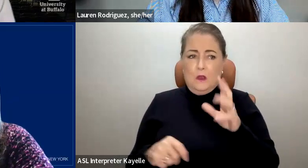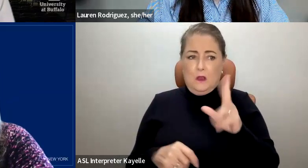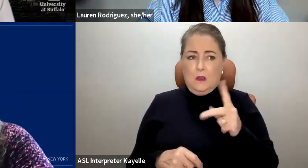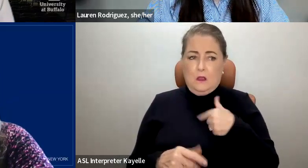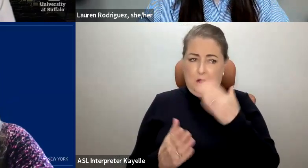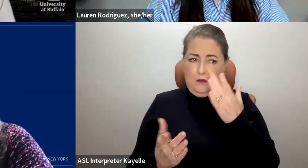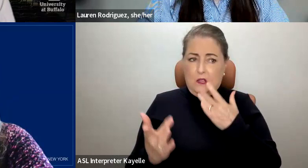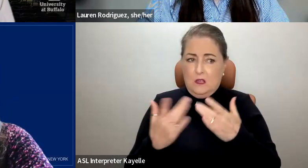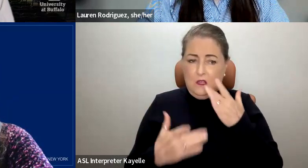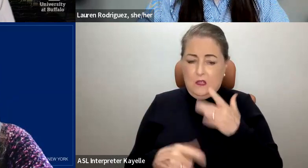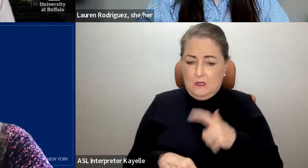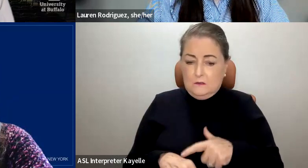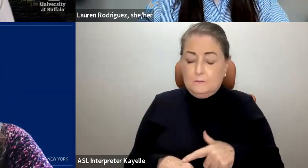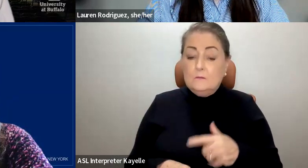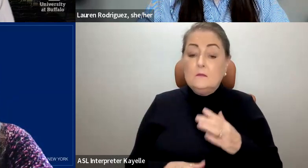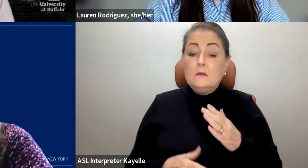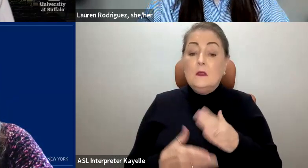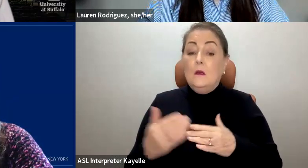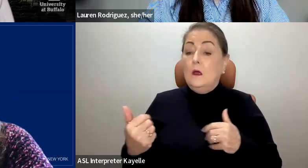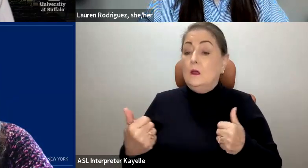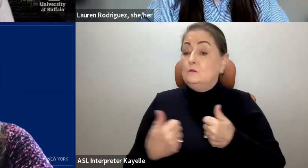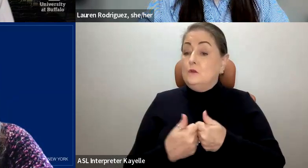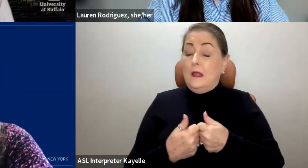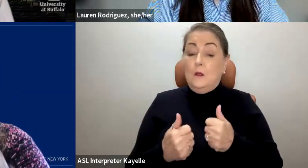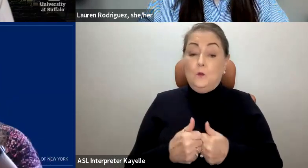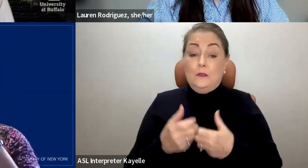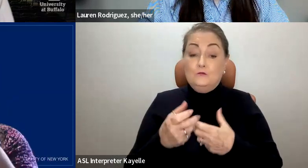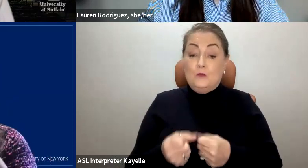time. Some of the challenges with trusted sources is, how do